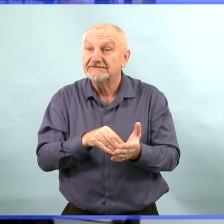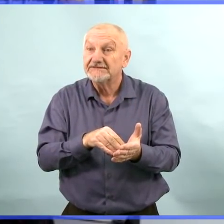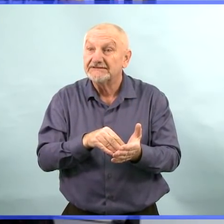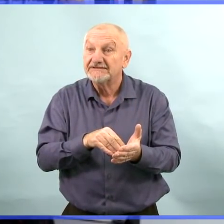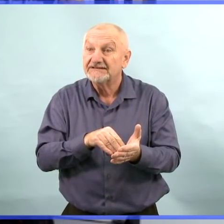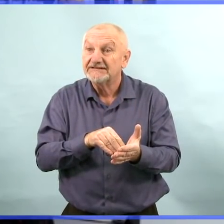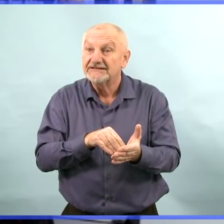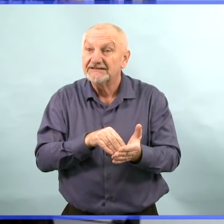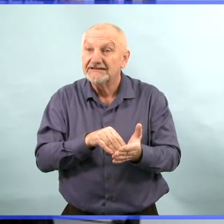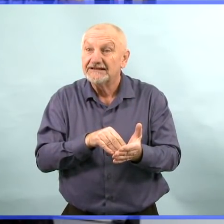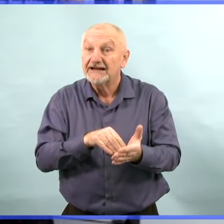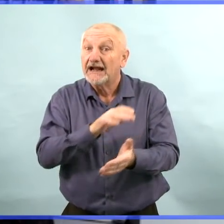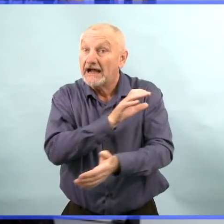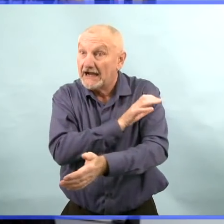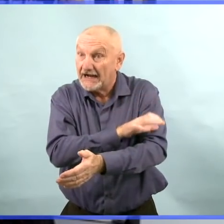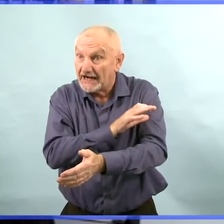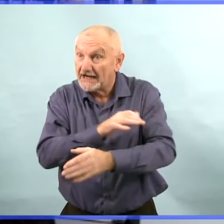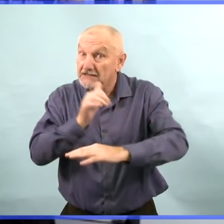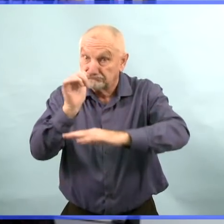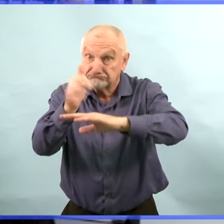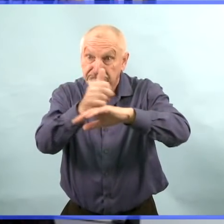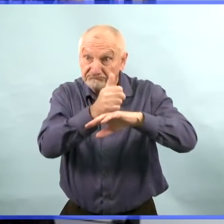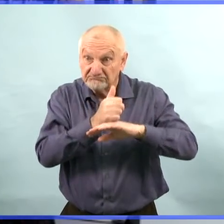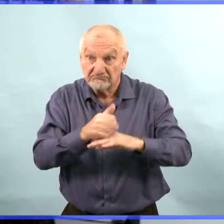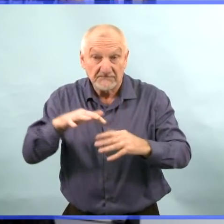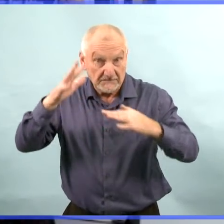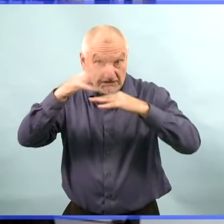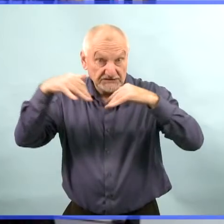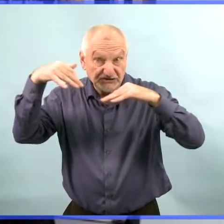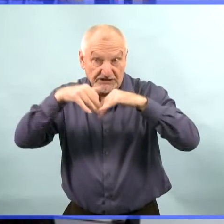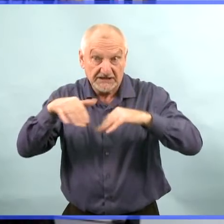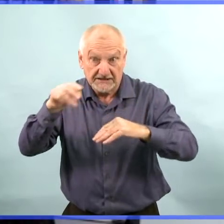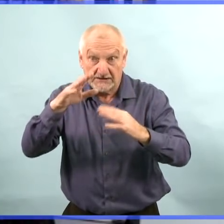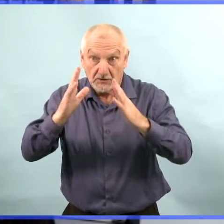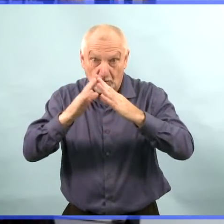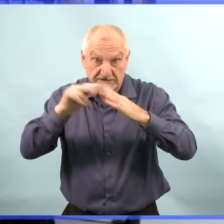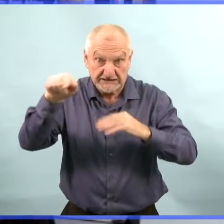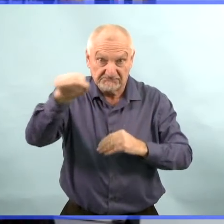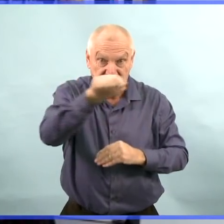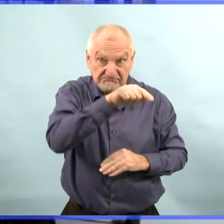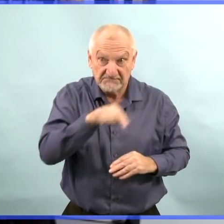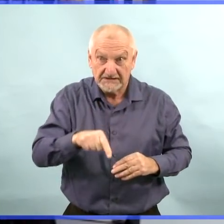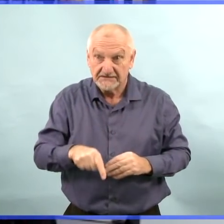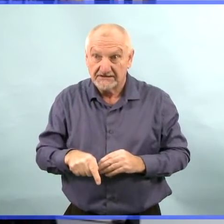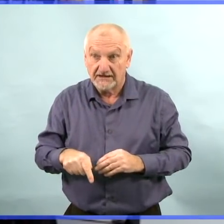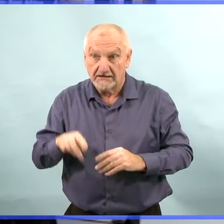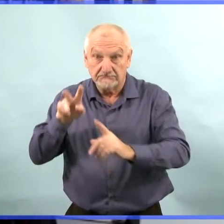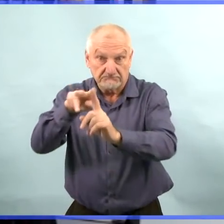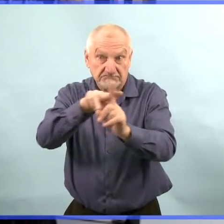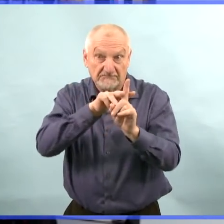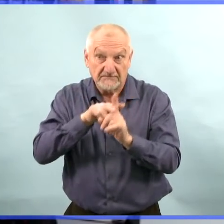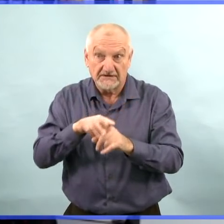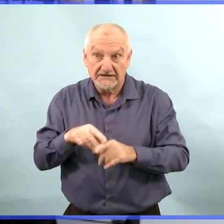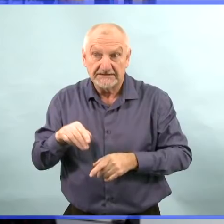and regional vaccine clinics from november 30th to december 31st we expect that parents will